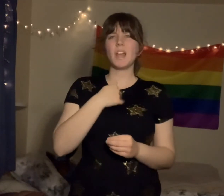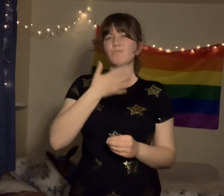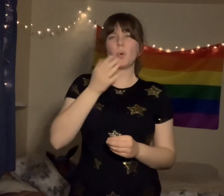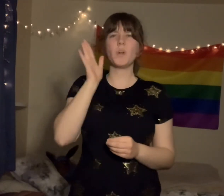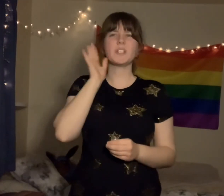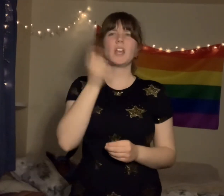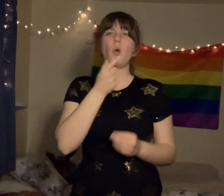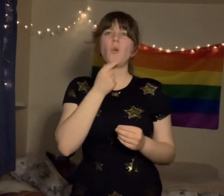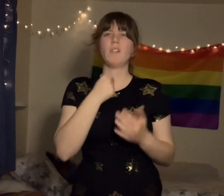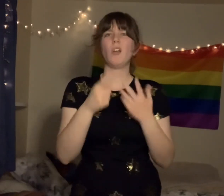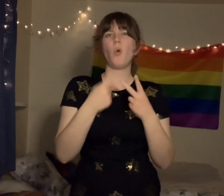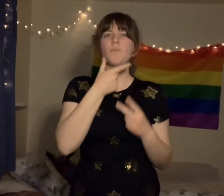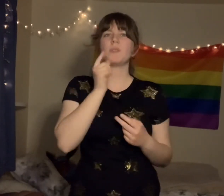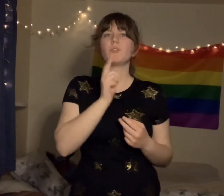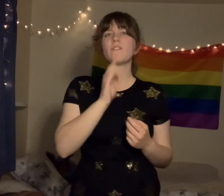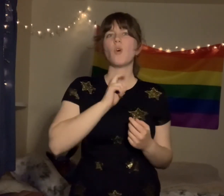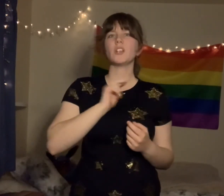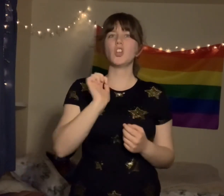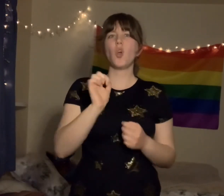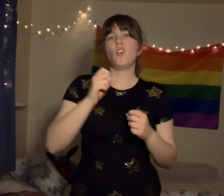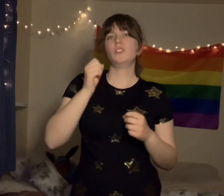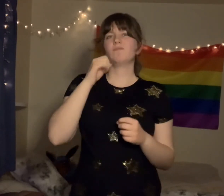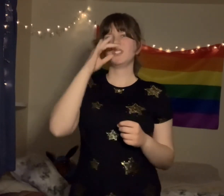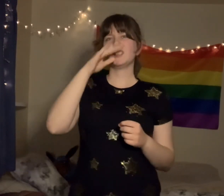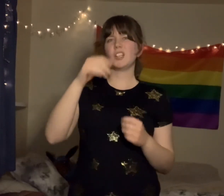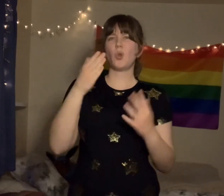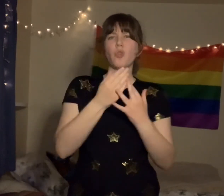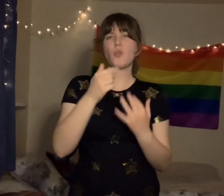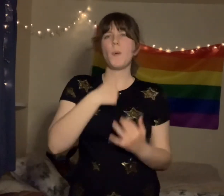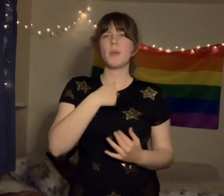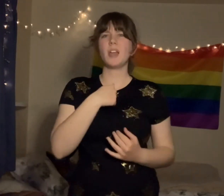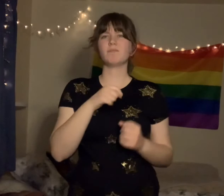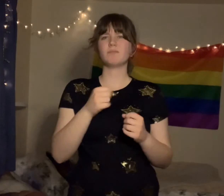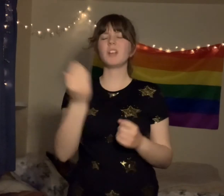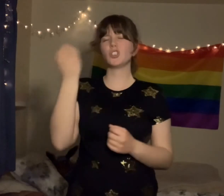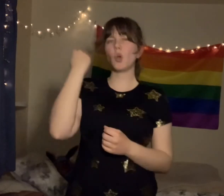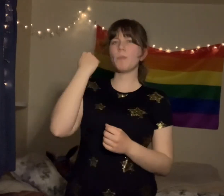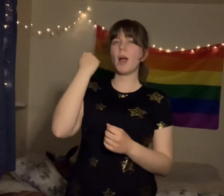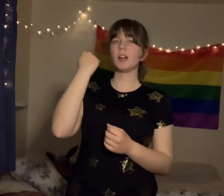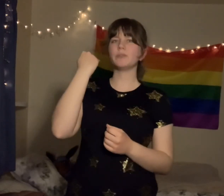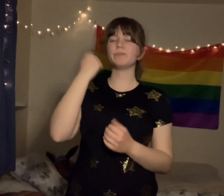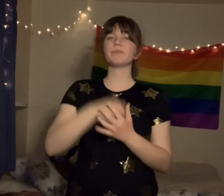I don't want to hear people's voices Your scent still goes right through me Let's go back